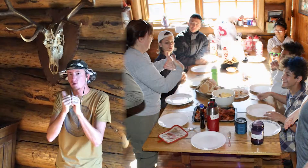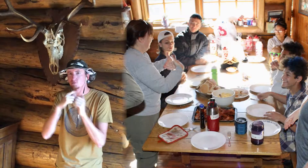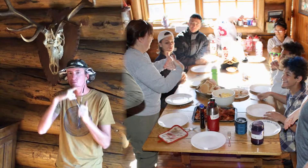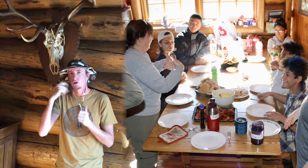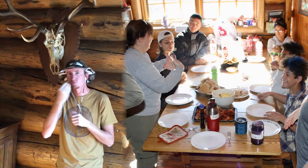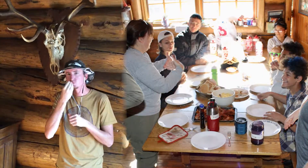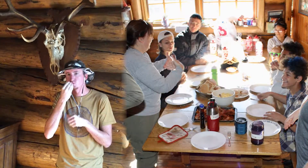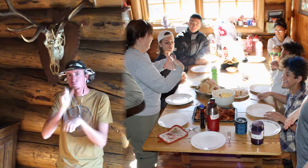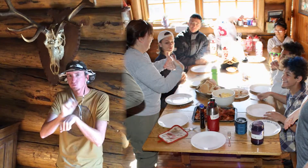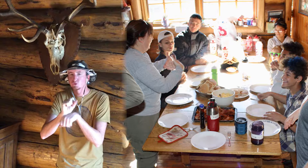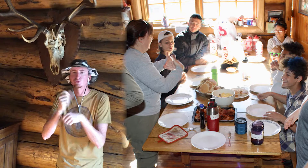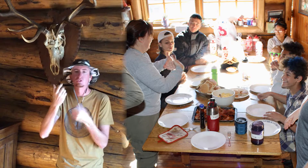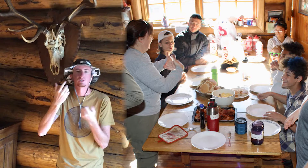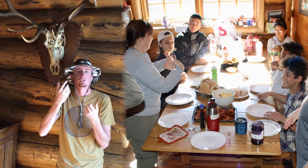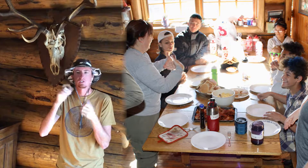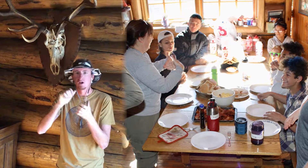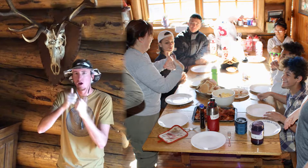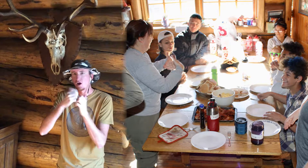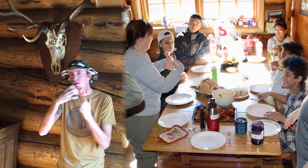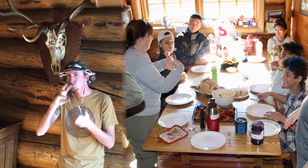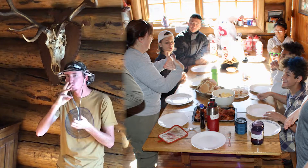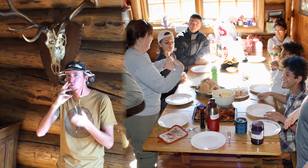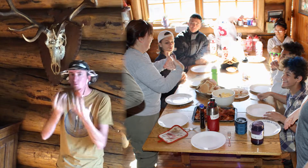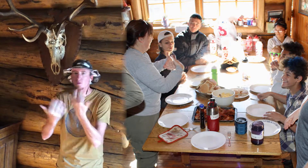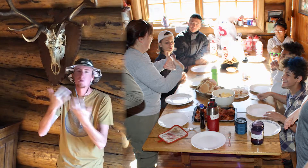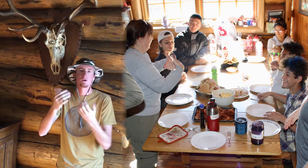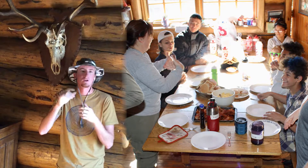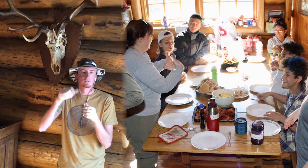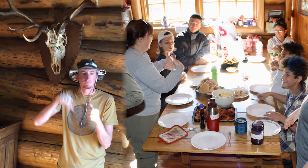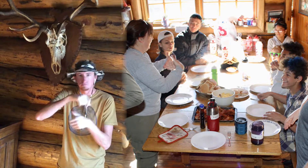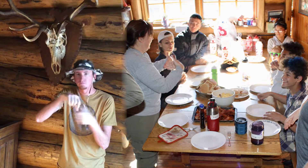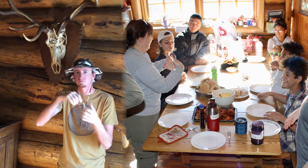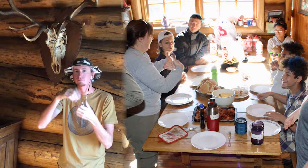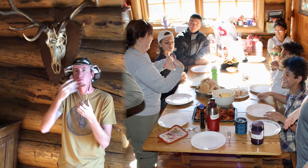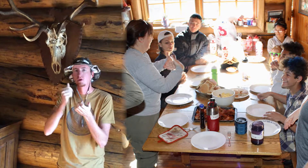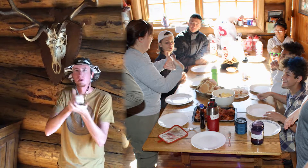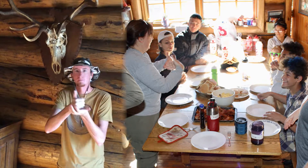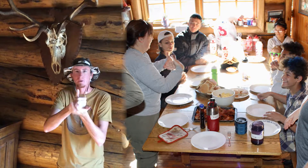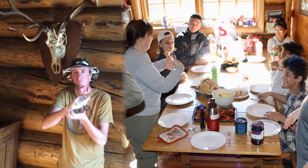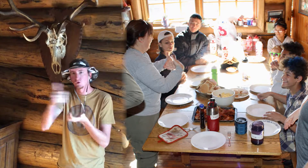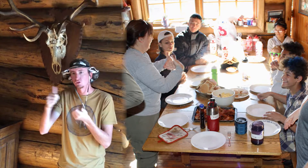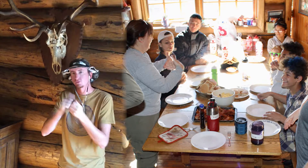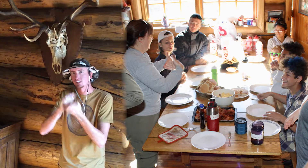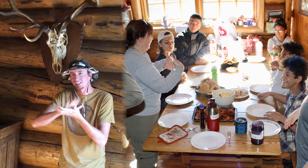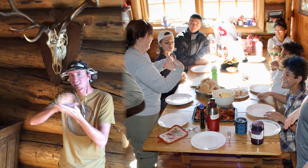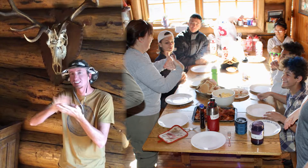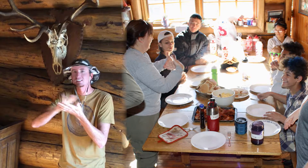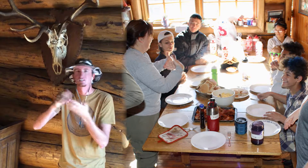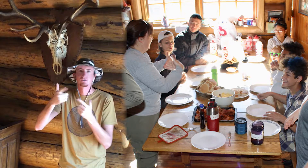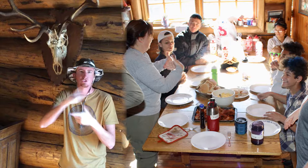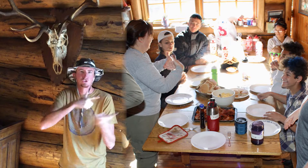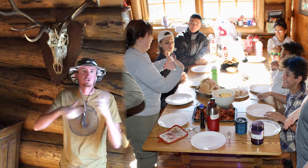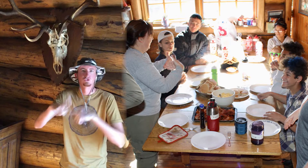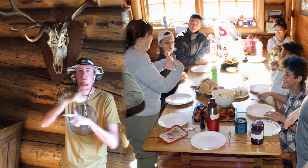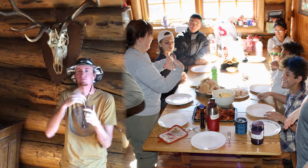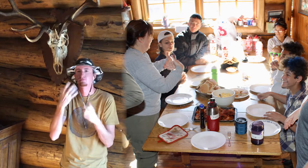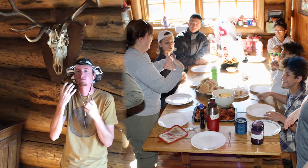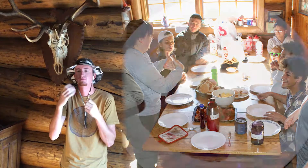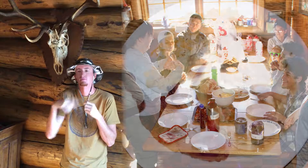They learned how the dry food worked. They learned how to boil water and mix the two together. They were helping each other clean up. They were all taking turns.